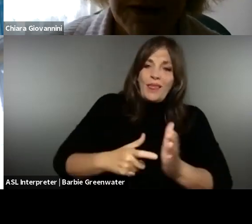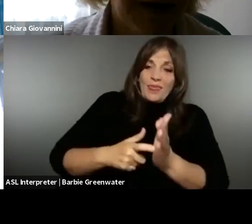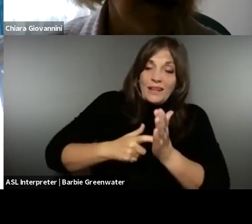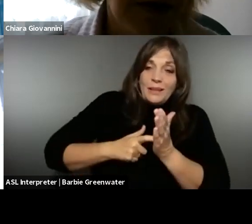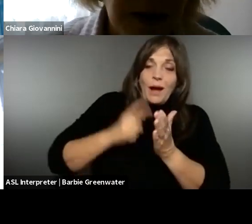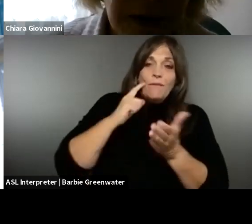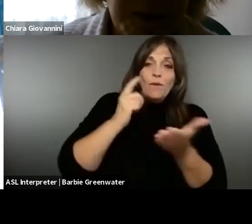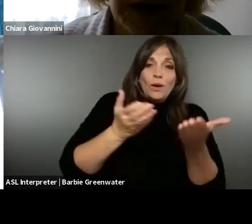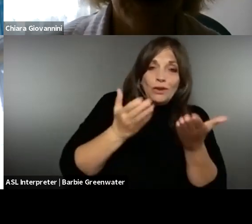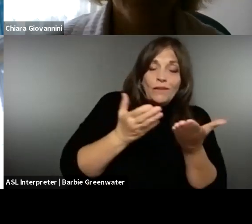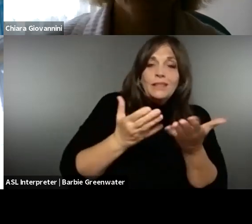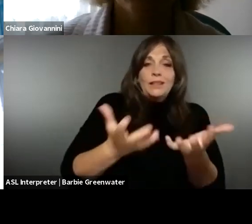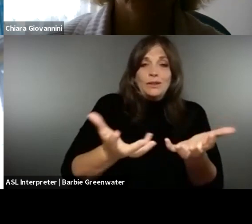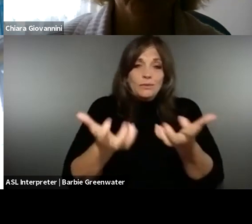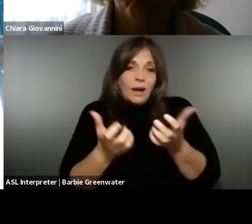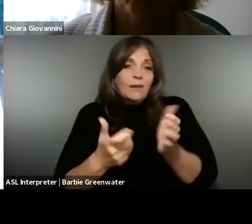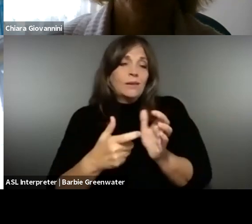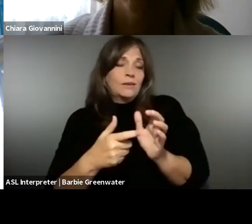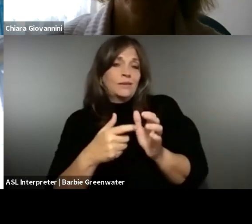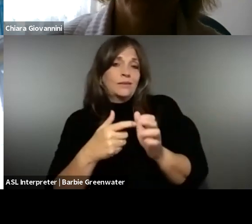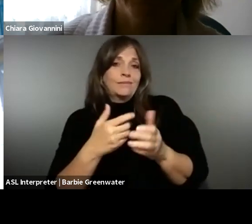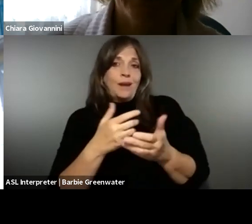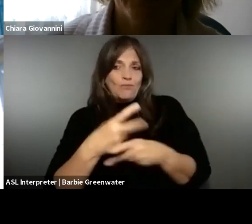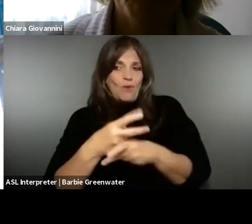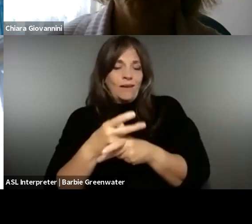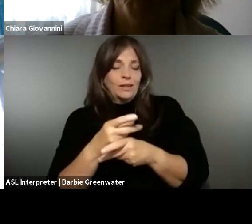They are pre-condition, I would say. Without confident consumers,